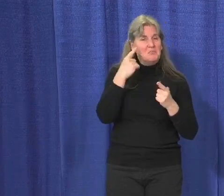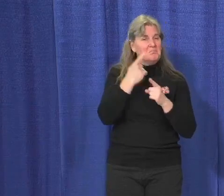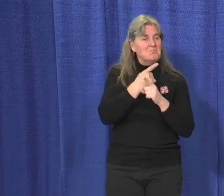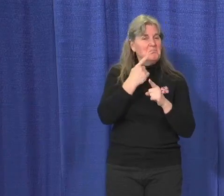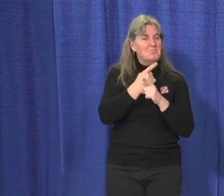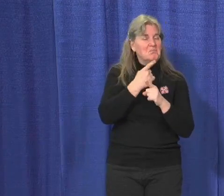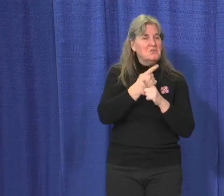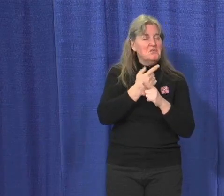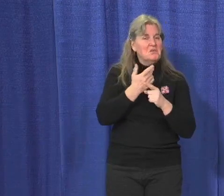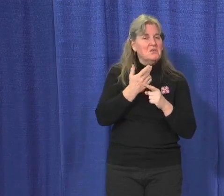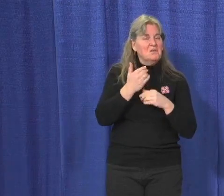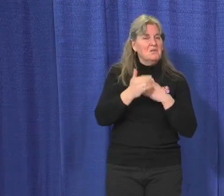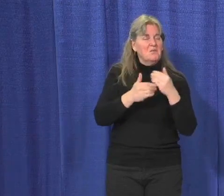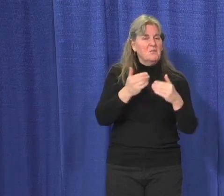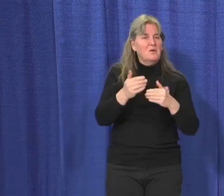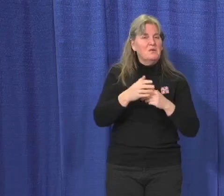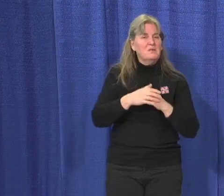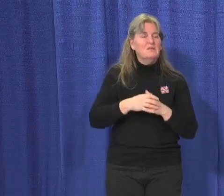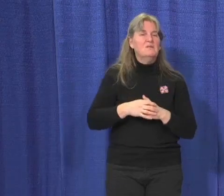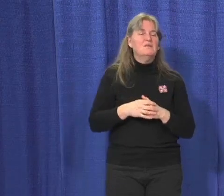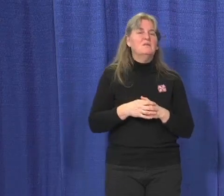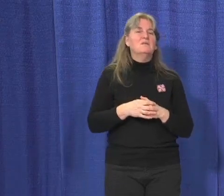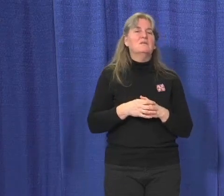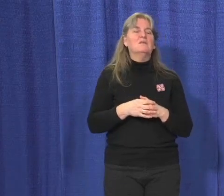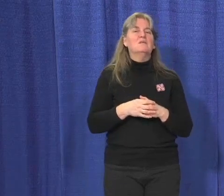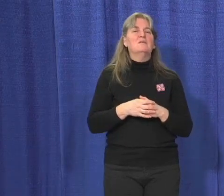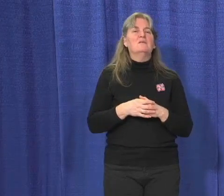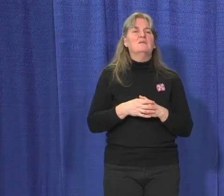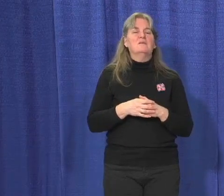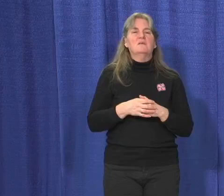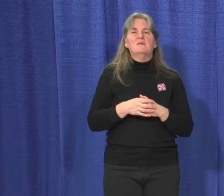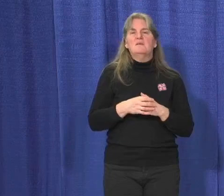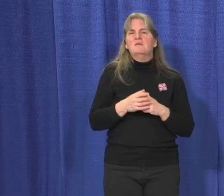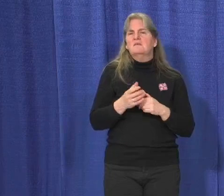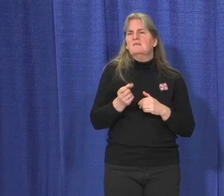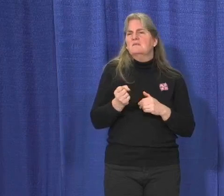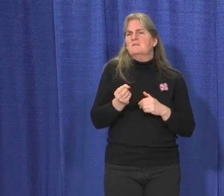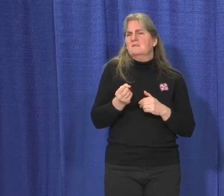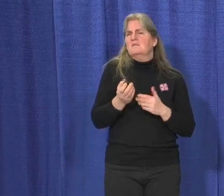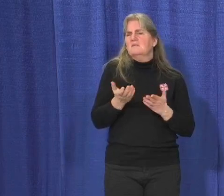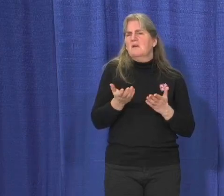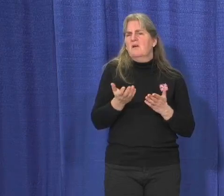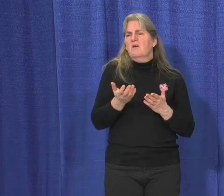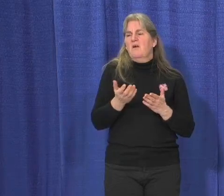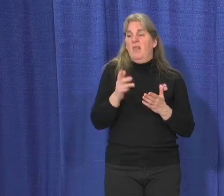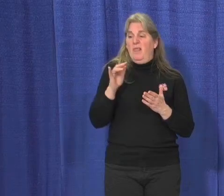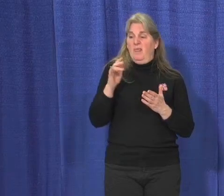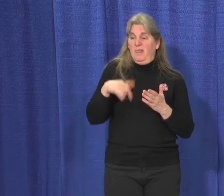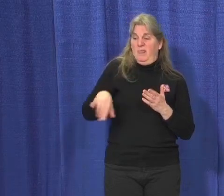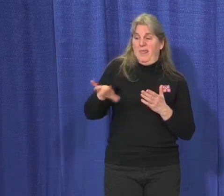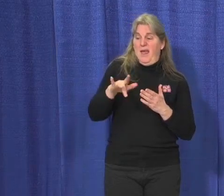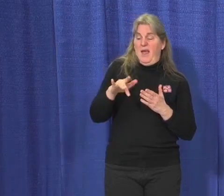I think they are doing what they predicted to do. That has not influenced my